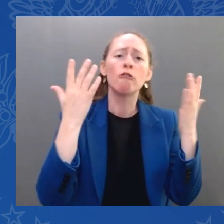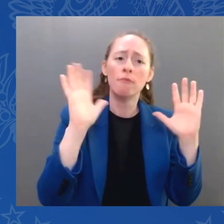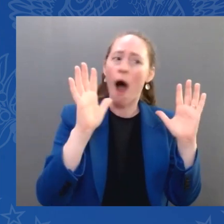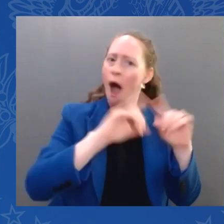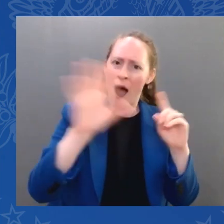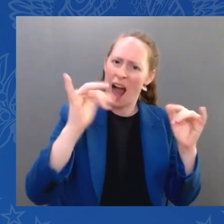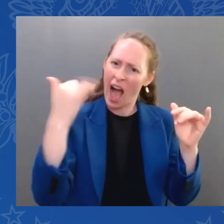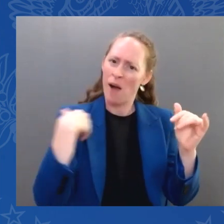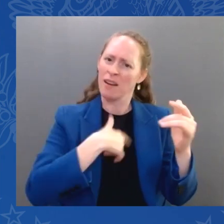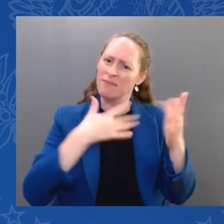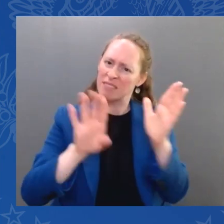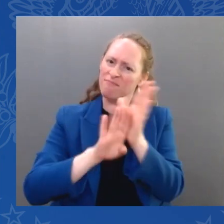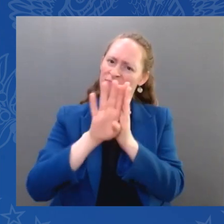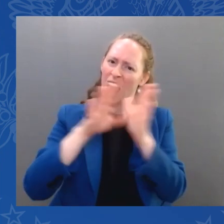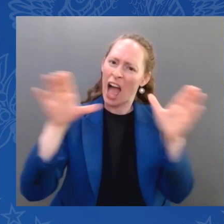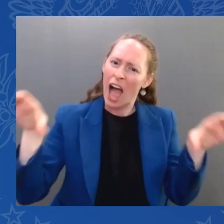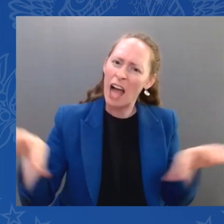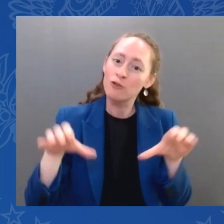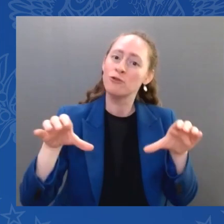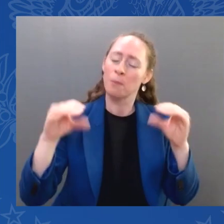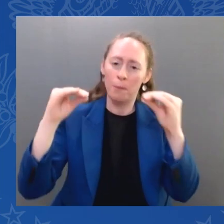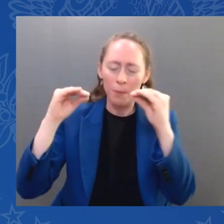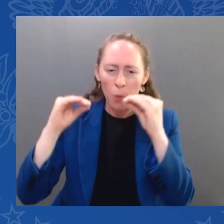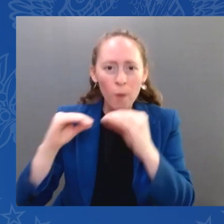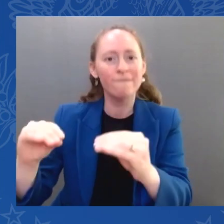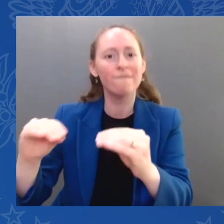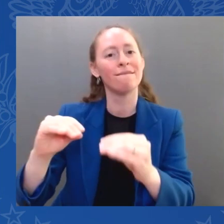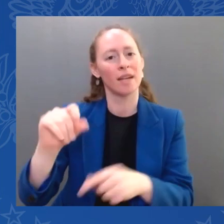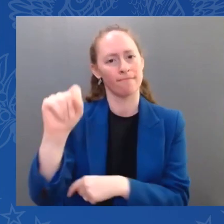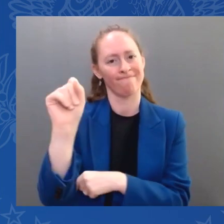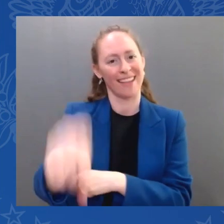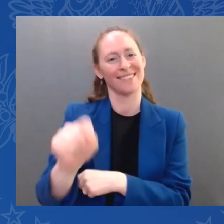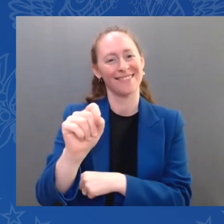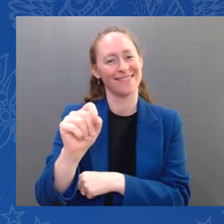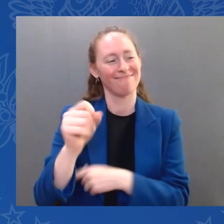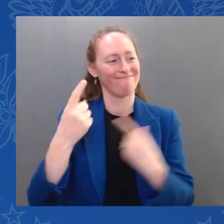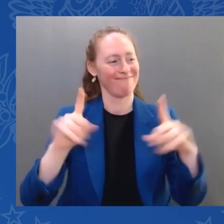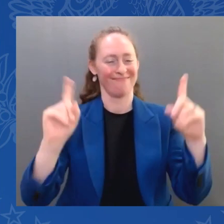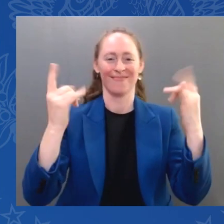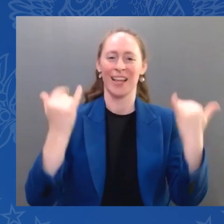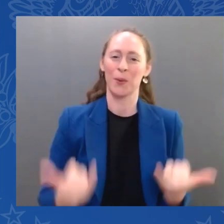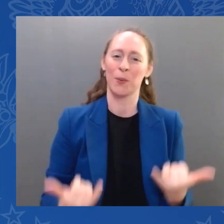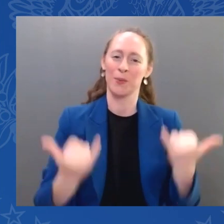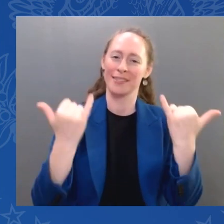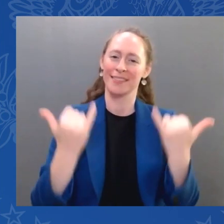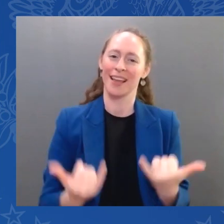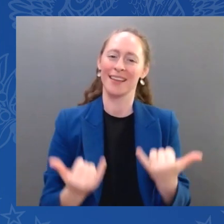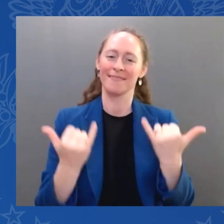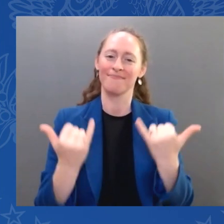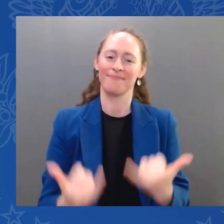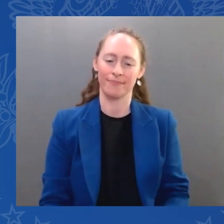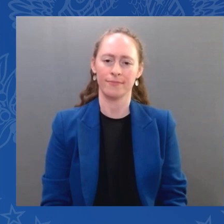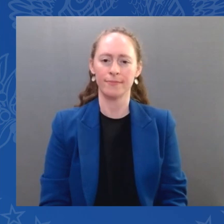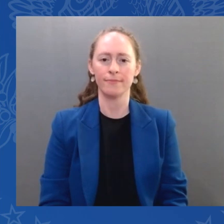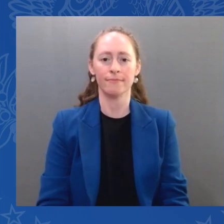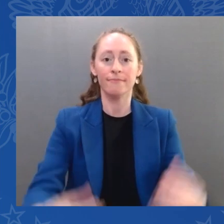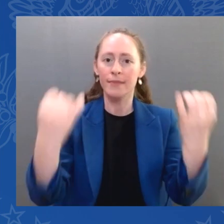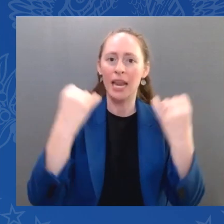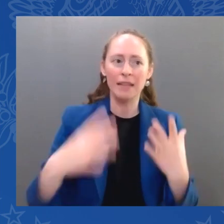Today is many things. It's proof that despite the naysayers, we can make meaningful progress on dealing with gun violence. We have to do more than that!